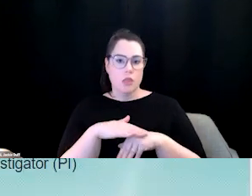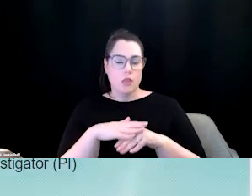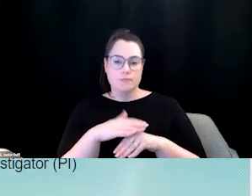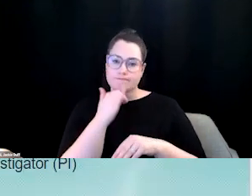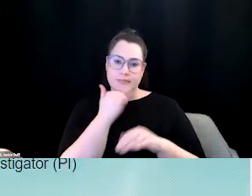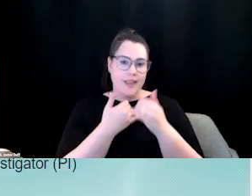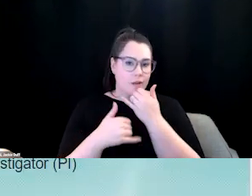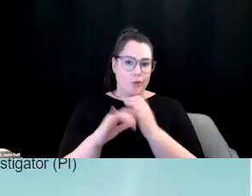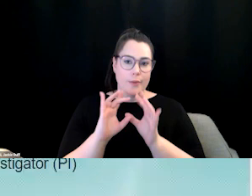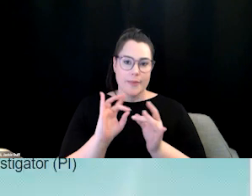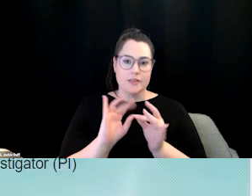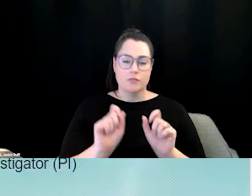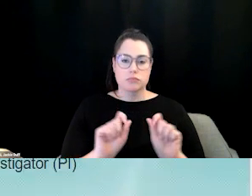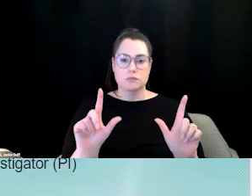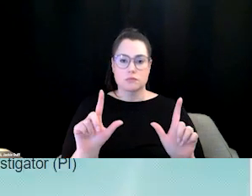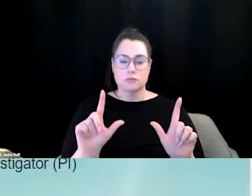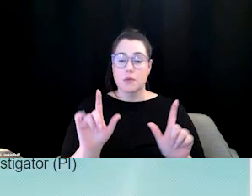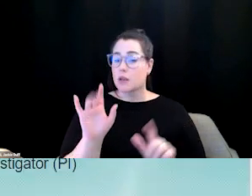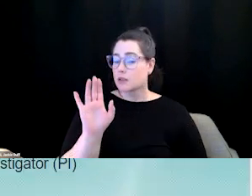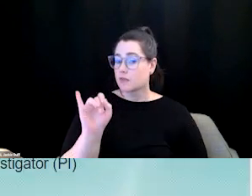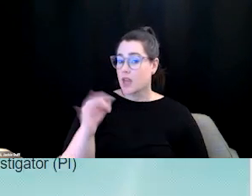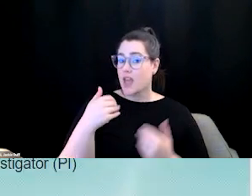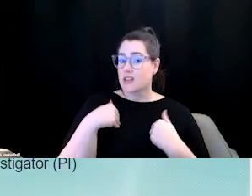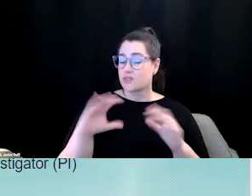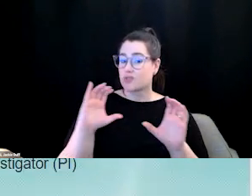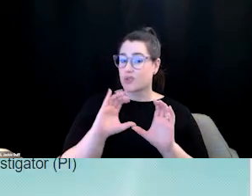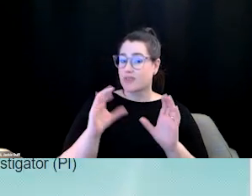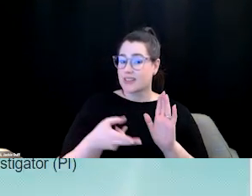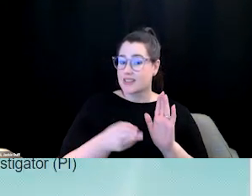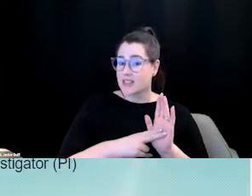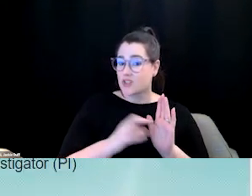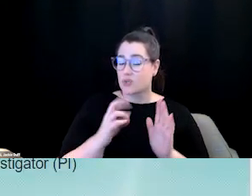But if it has a certified signature or something more special along those lines, like DocuSign,